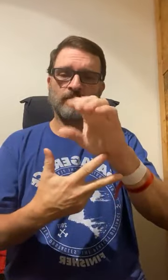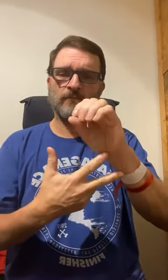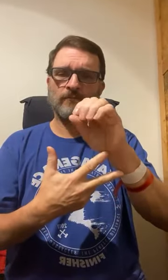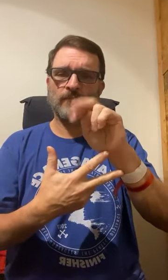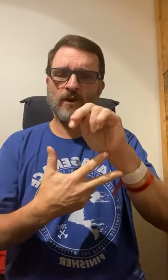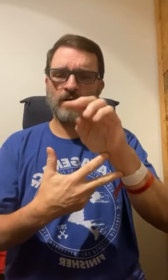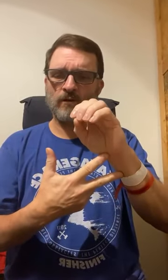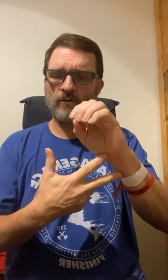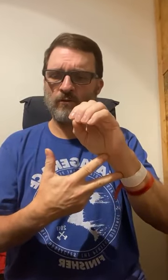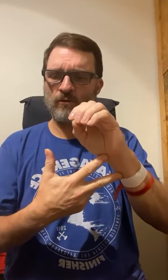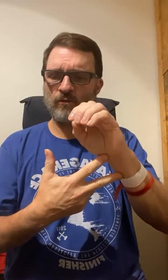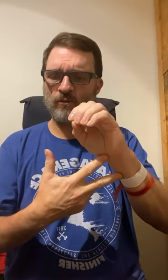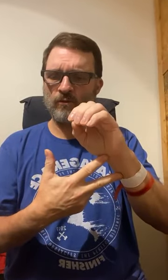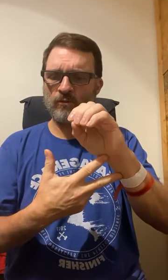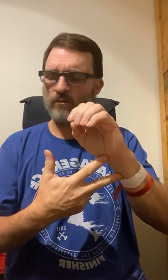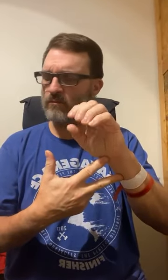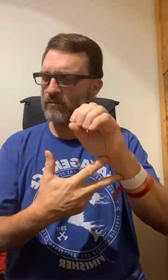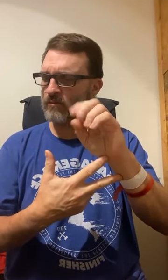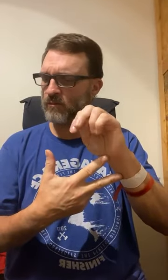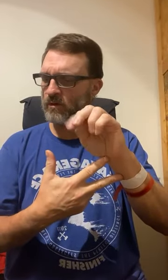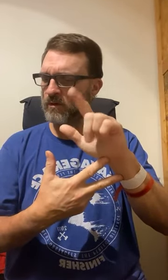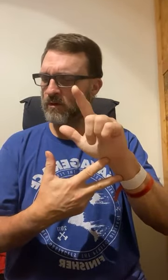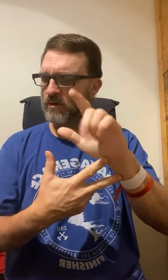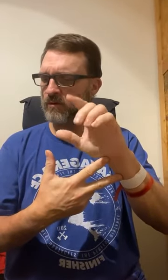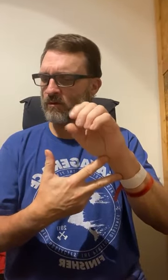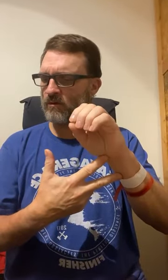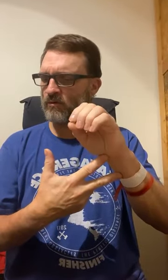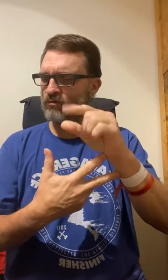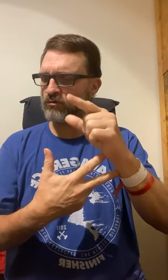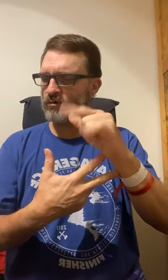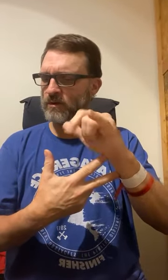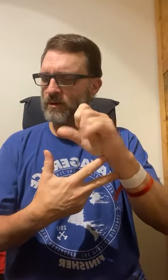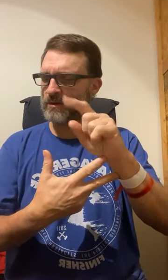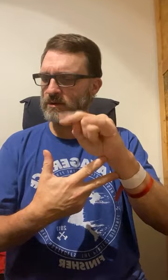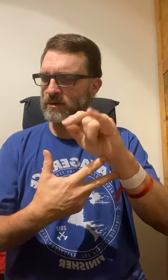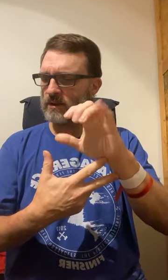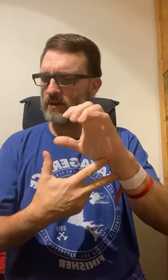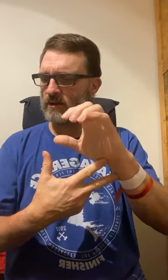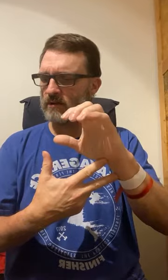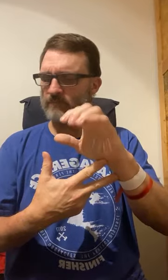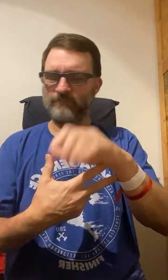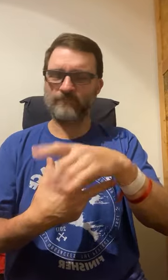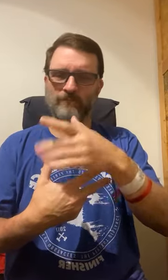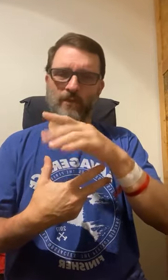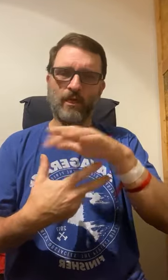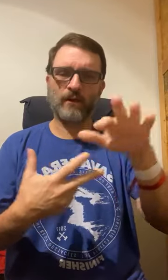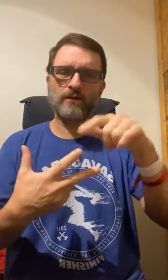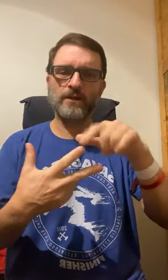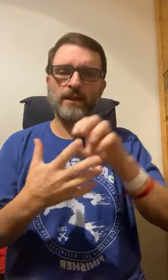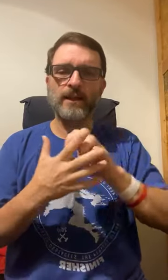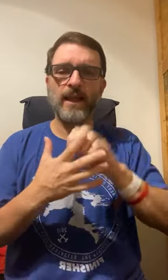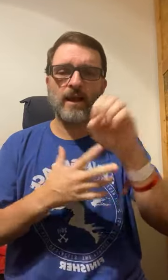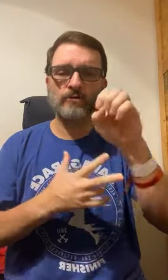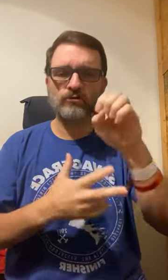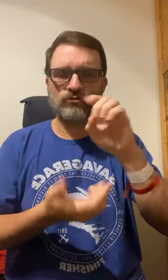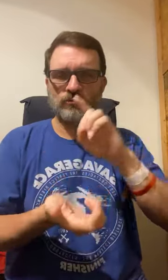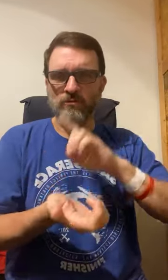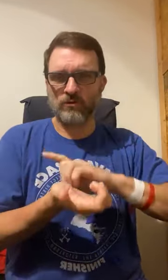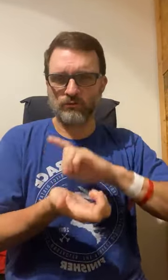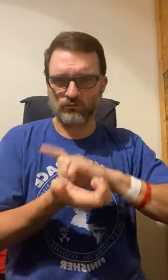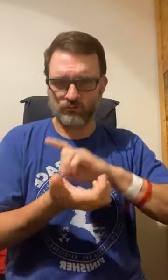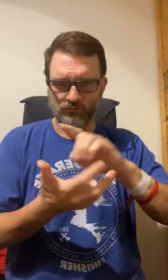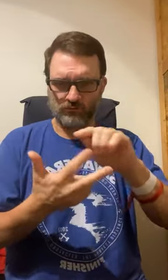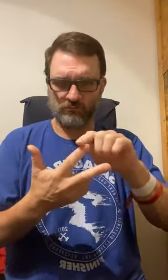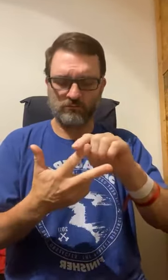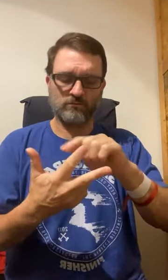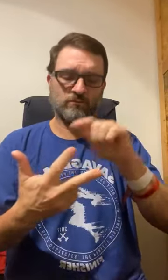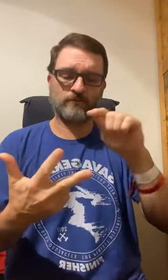Second one oncologist doctor - cancer doctor